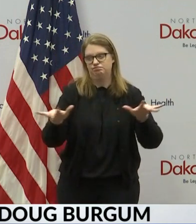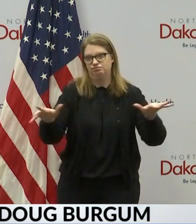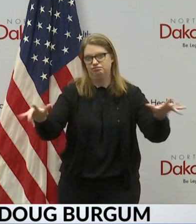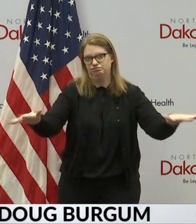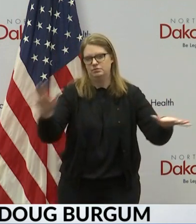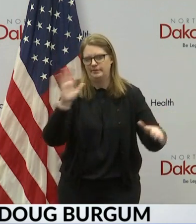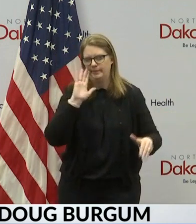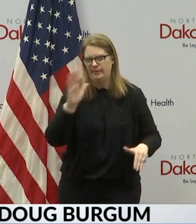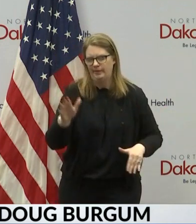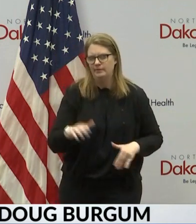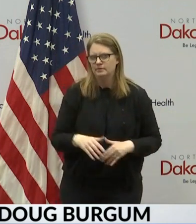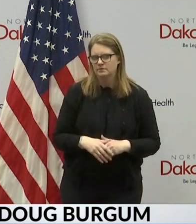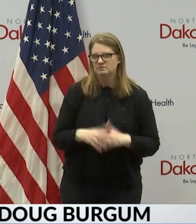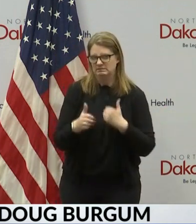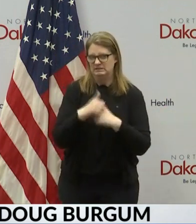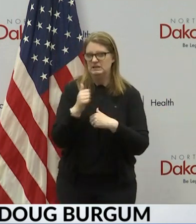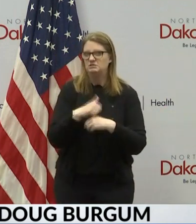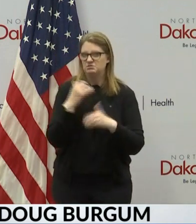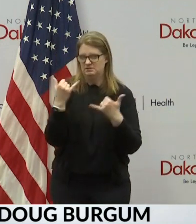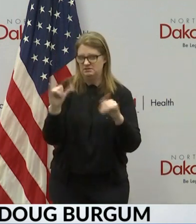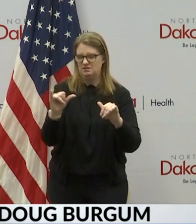CONTAGIOUS NOW AS IT WAS WHEN